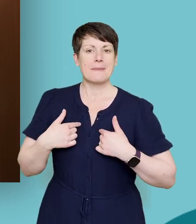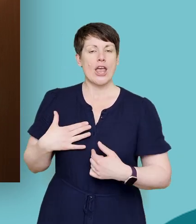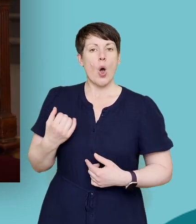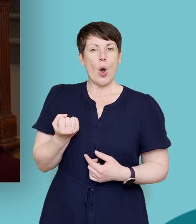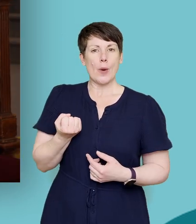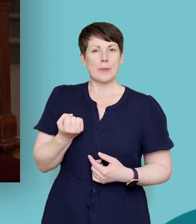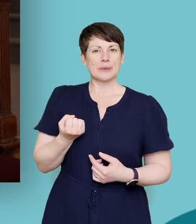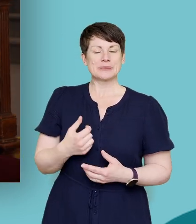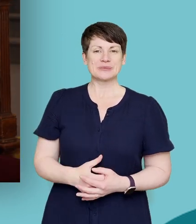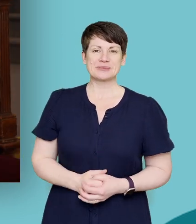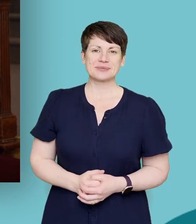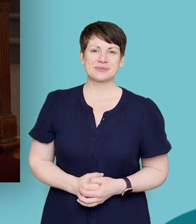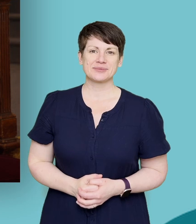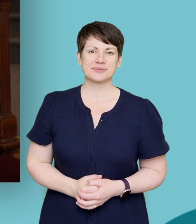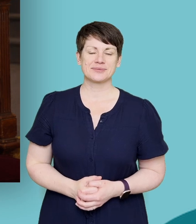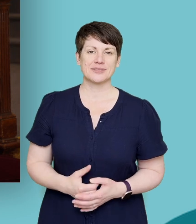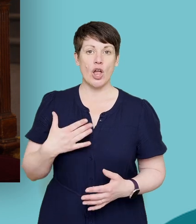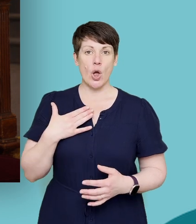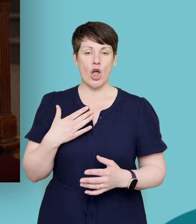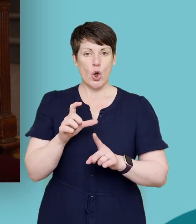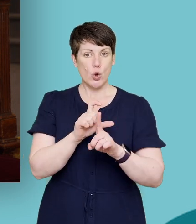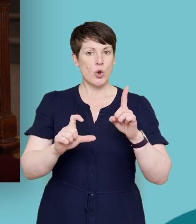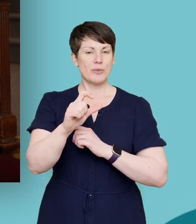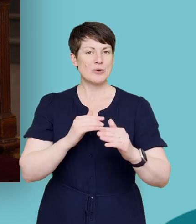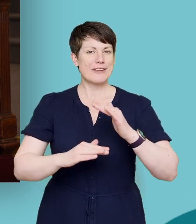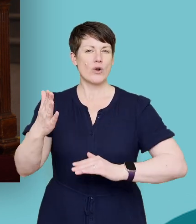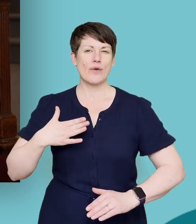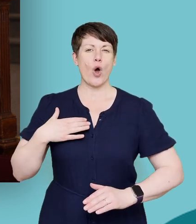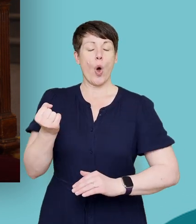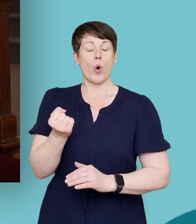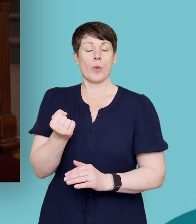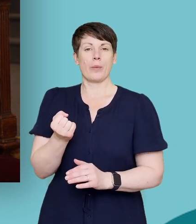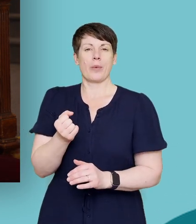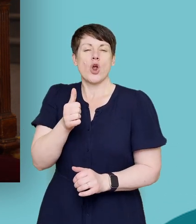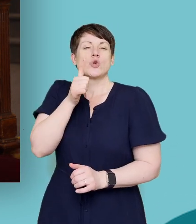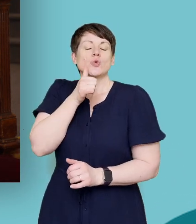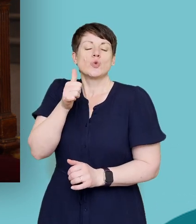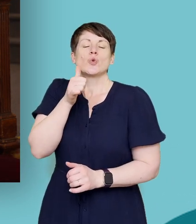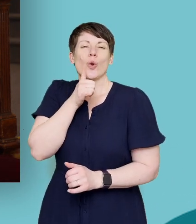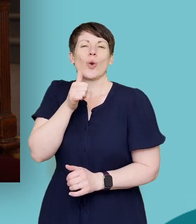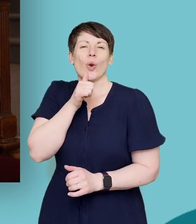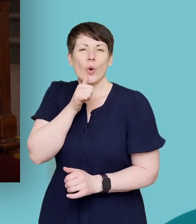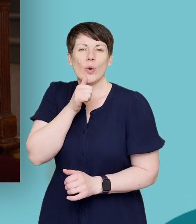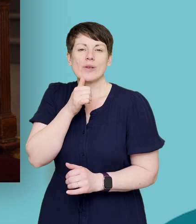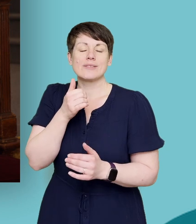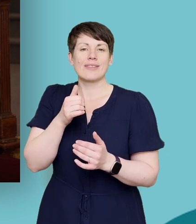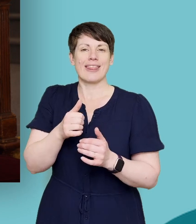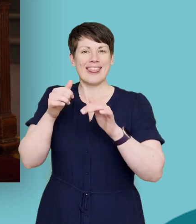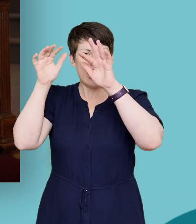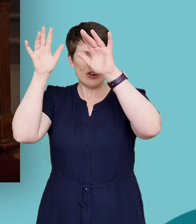A hopeful community is a community that knows that rain falls but for a moment.